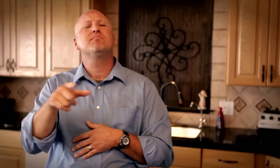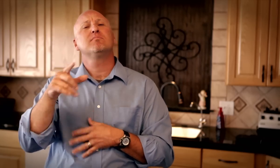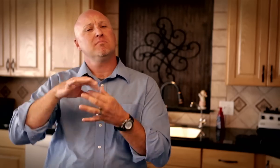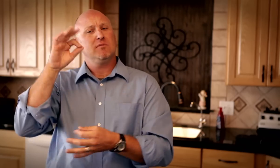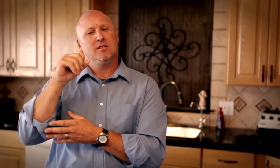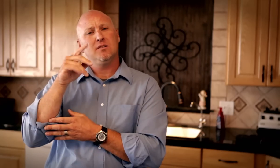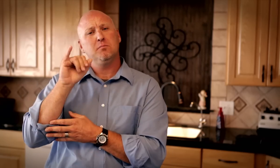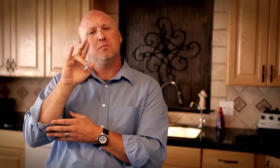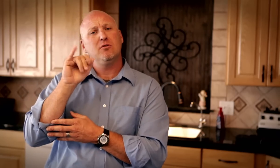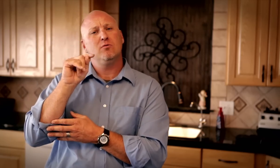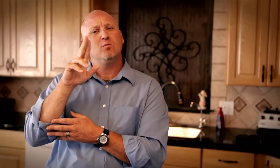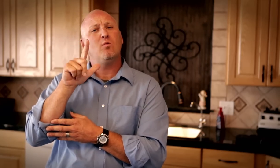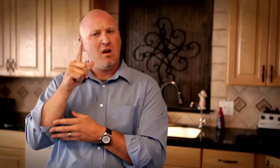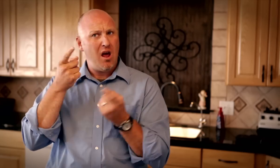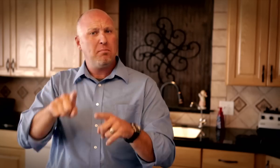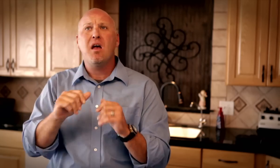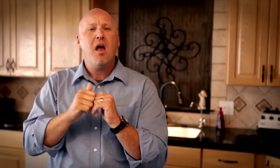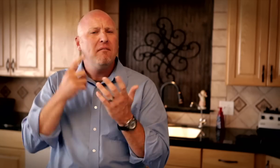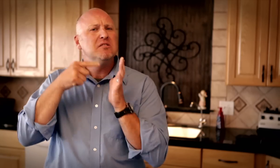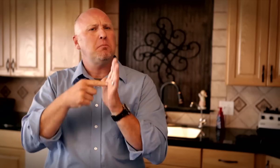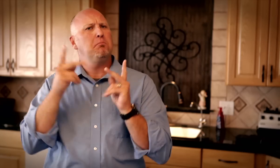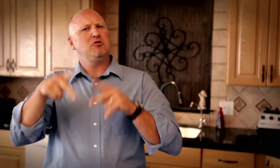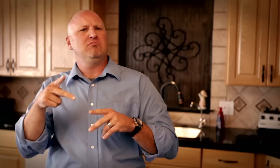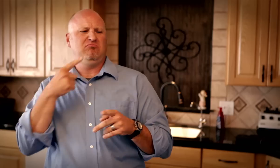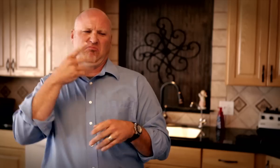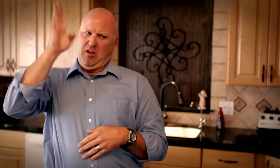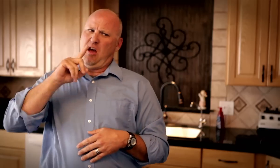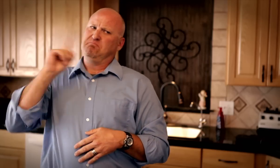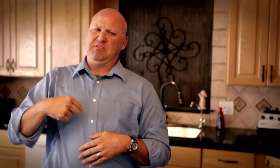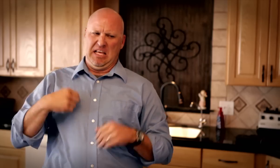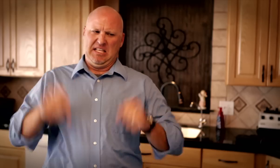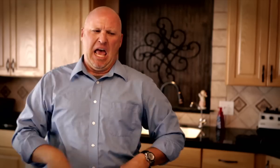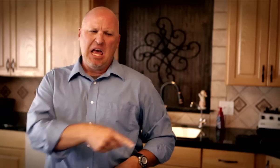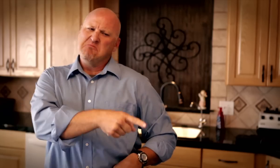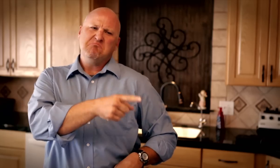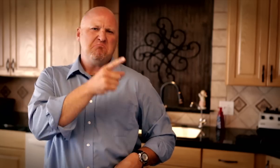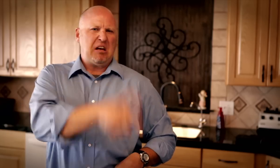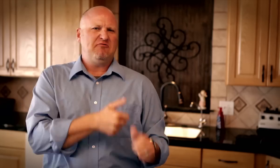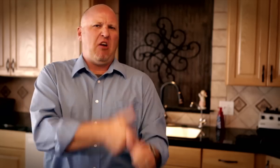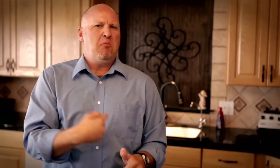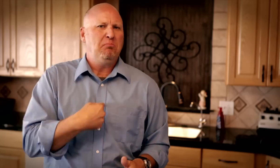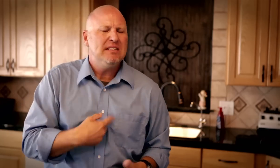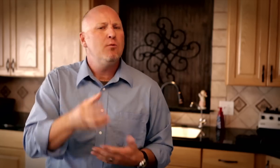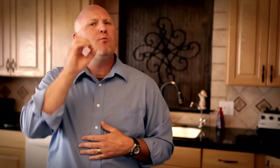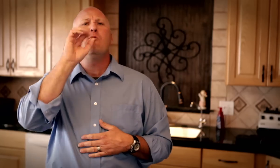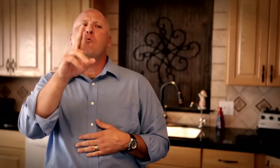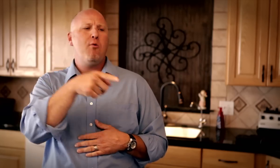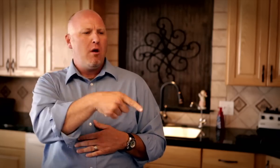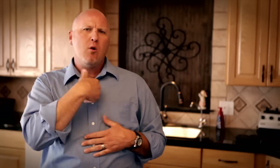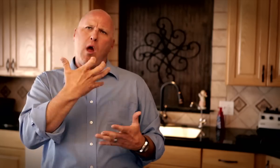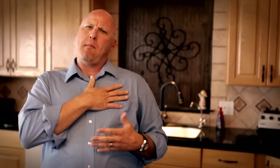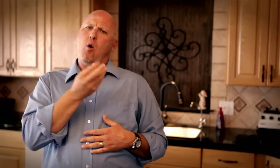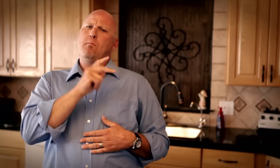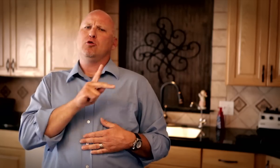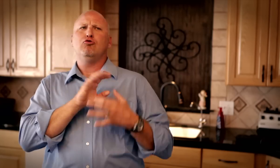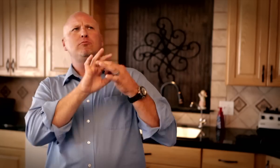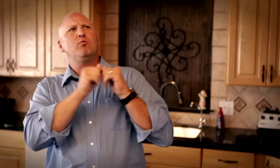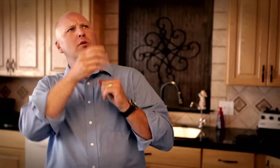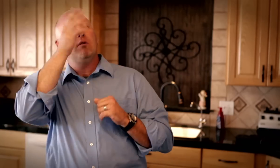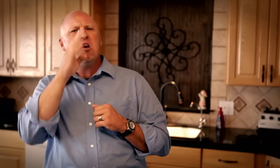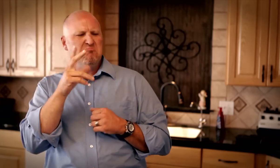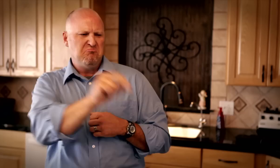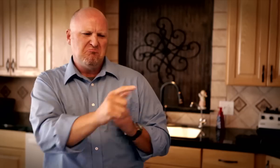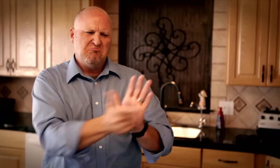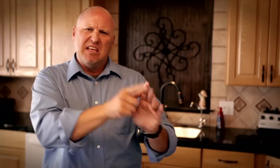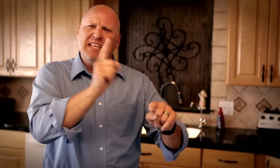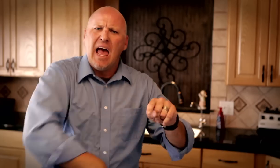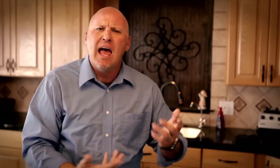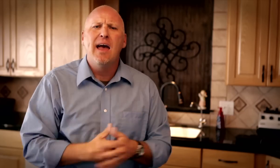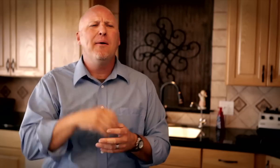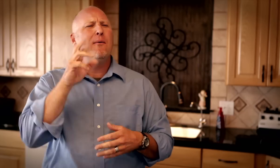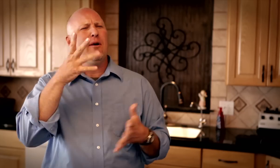Spiritual abuse may include giving "orders" from God and forbidding one to have a relationship with God.